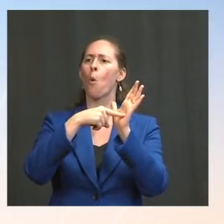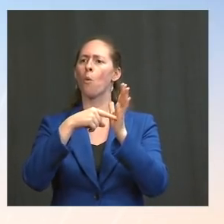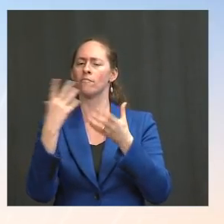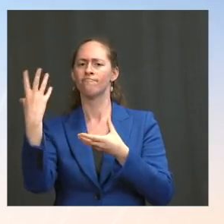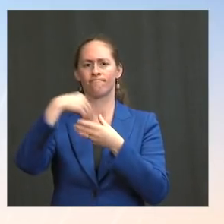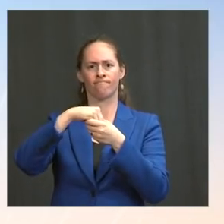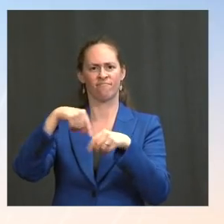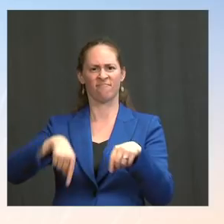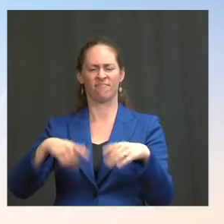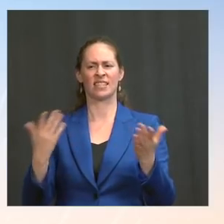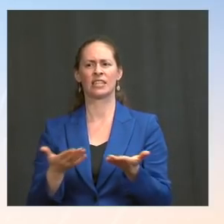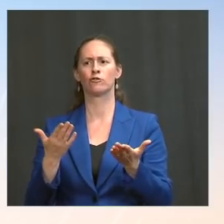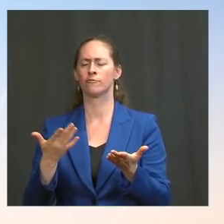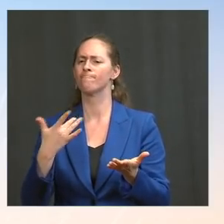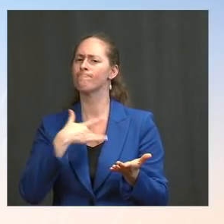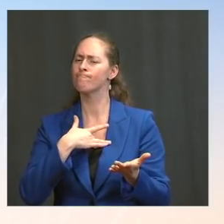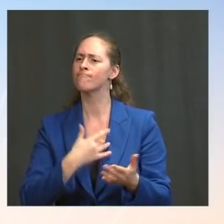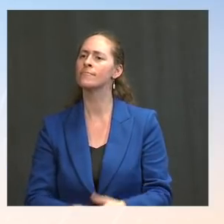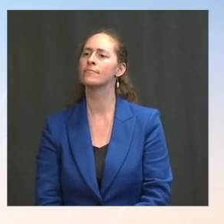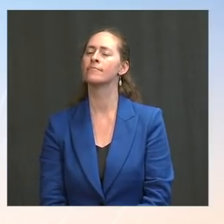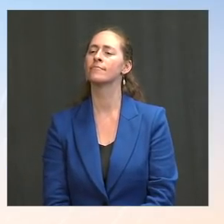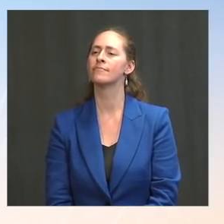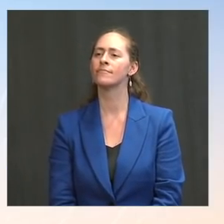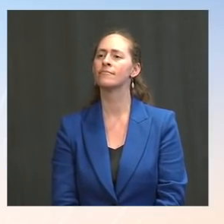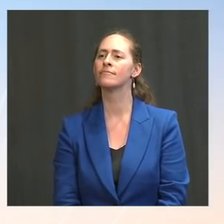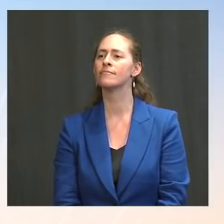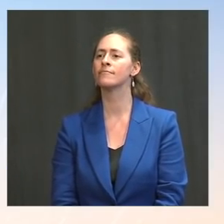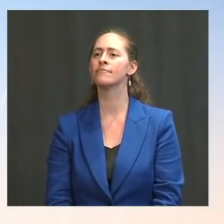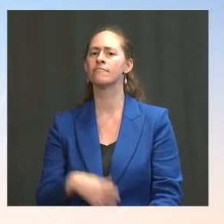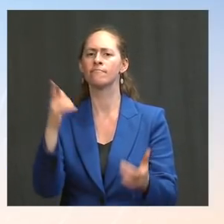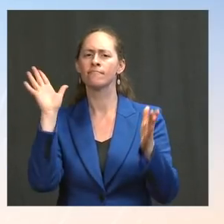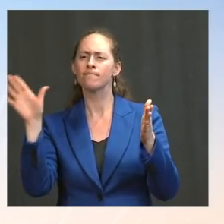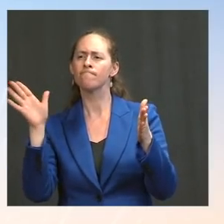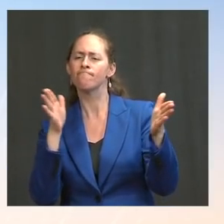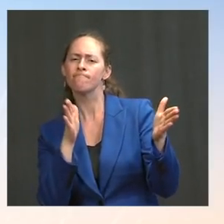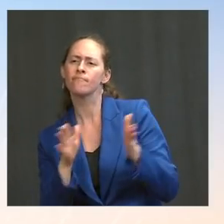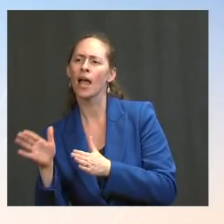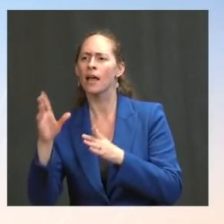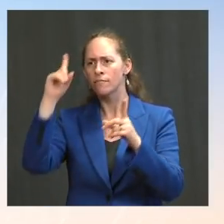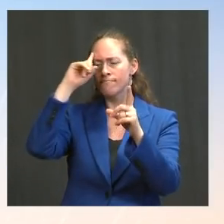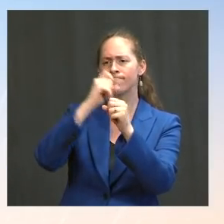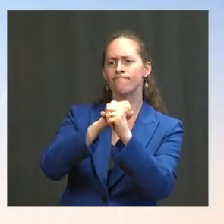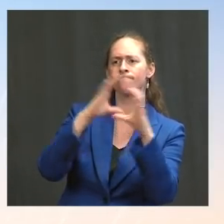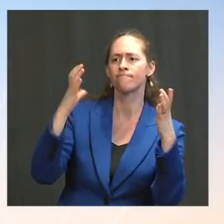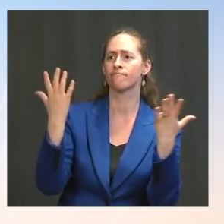that he will talk a bit about his plans and initiatives, whether it's the American Jobs Plan or the components of the American Families Plan,